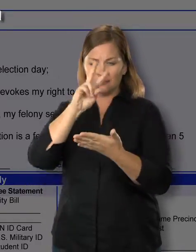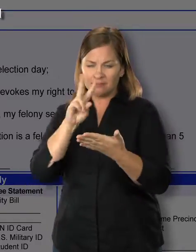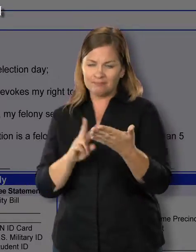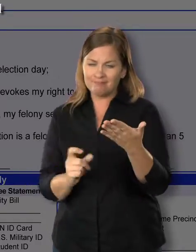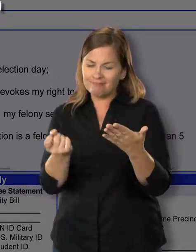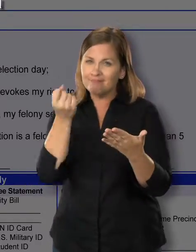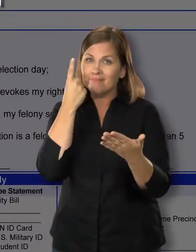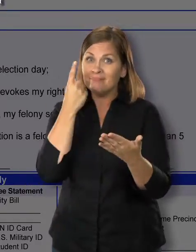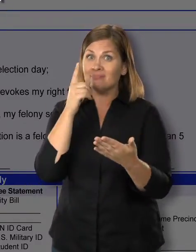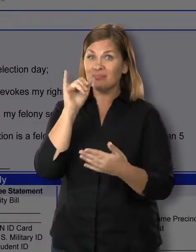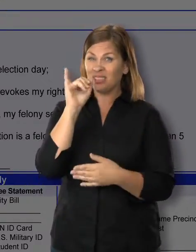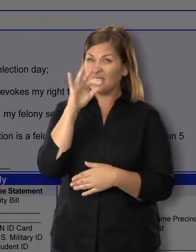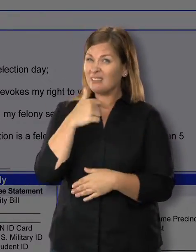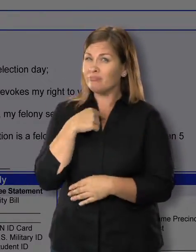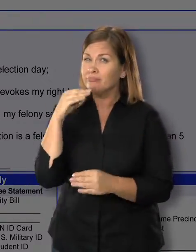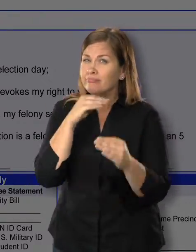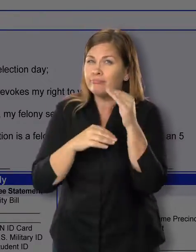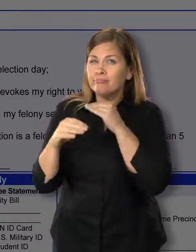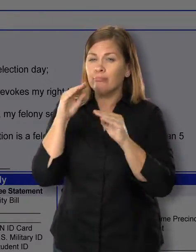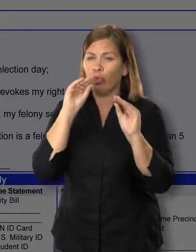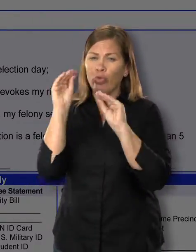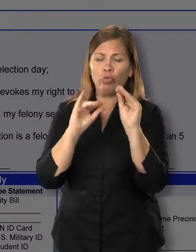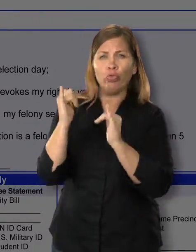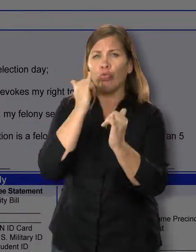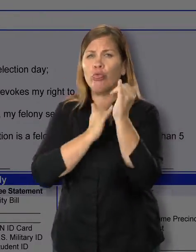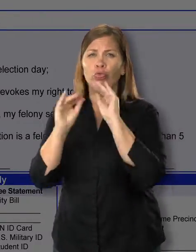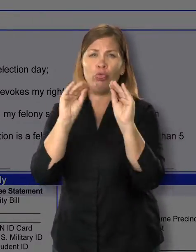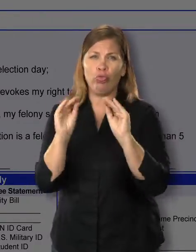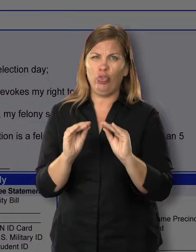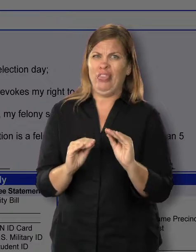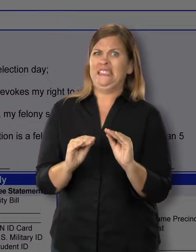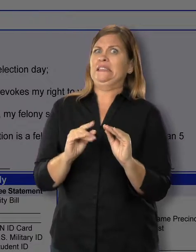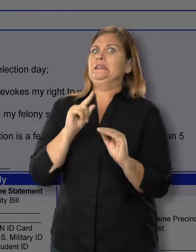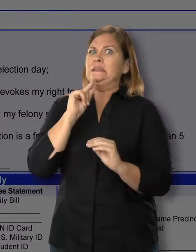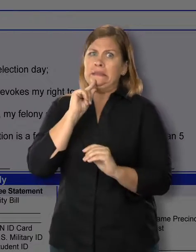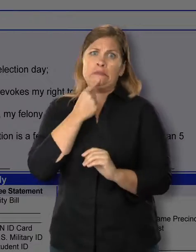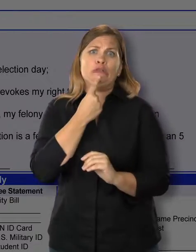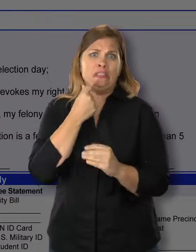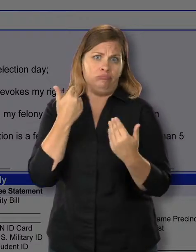and have read and understand this statement, that giving false information